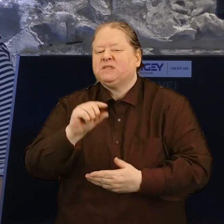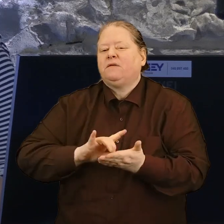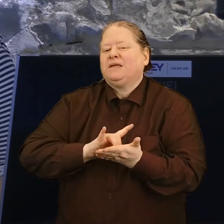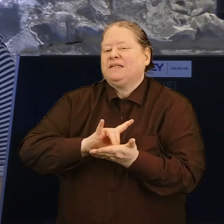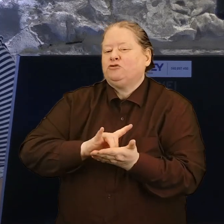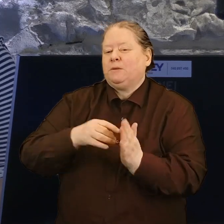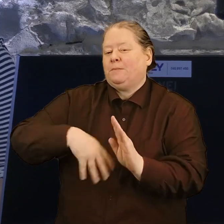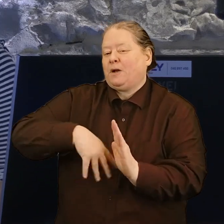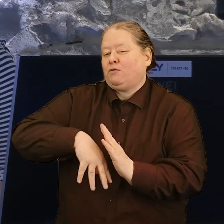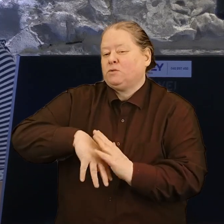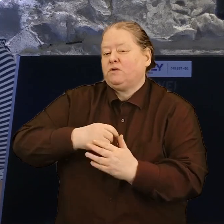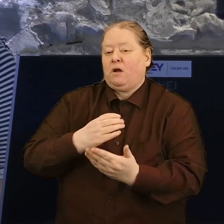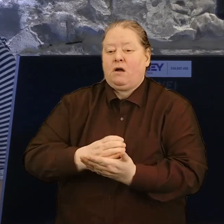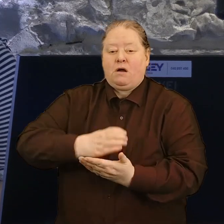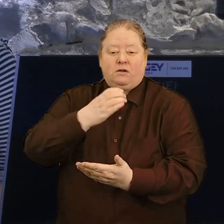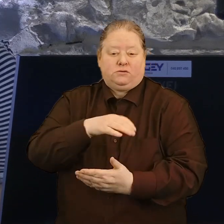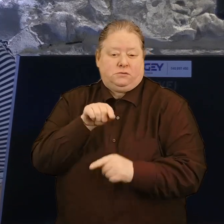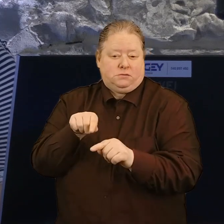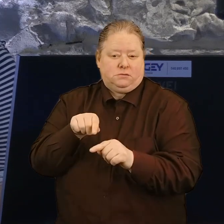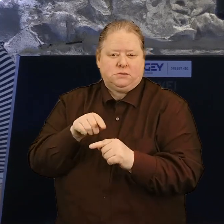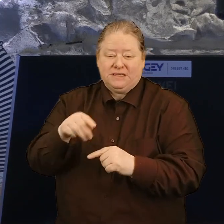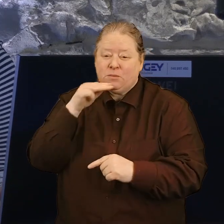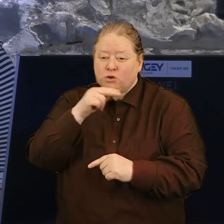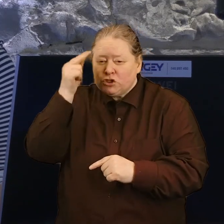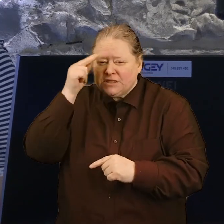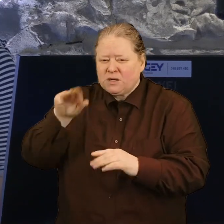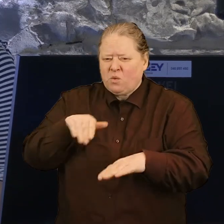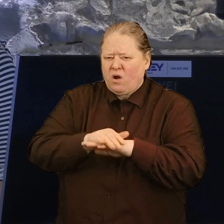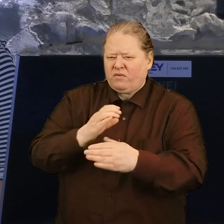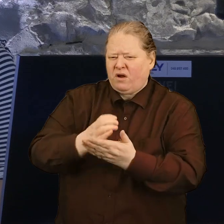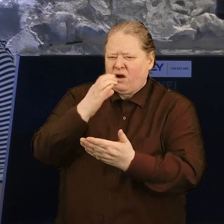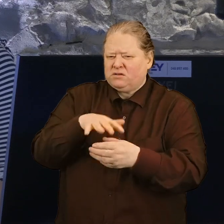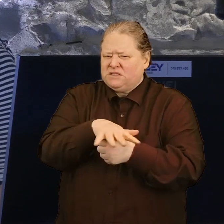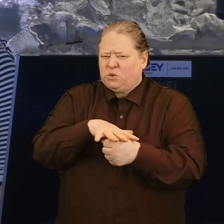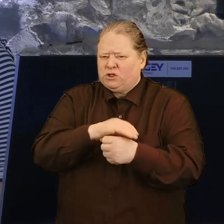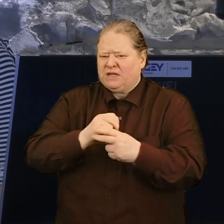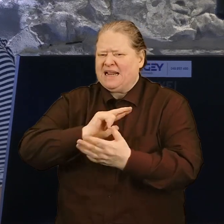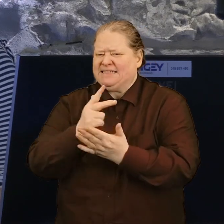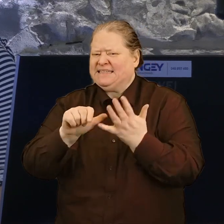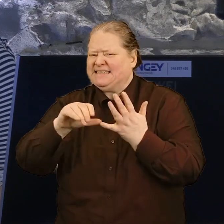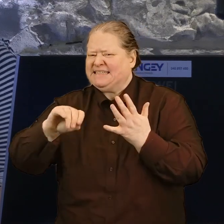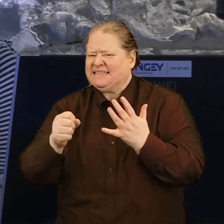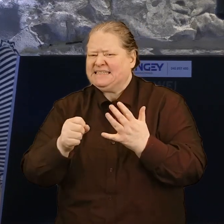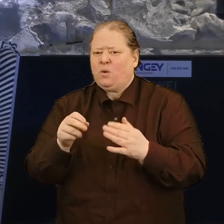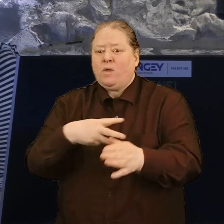background on the College itself, because this is quite important to understand where the college was positioned in the 1860s when they started commissioning these statues.